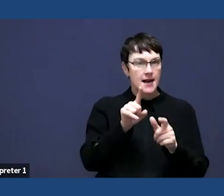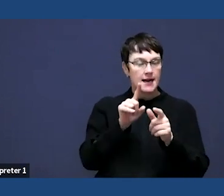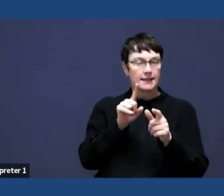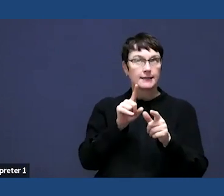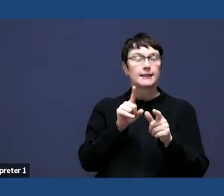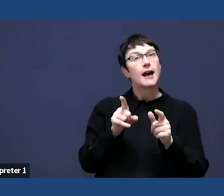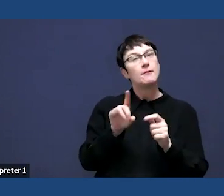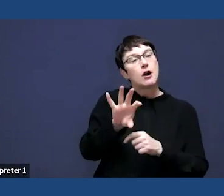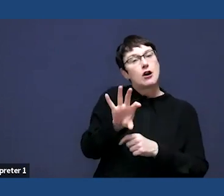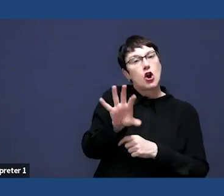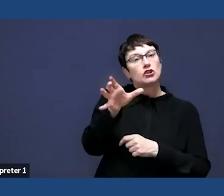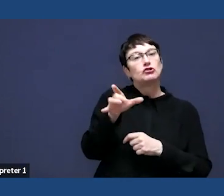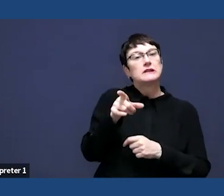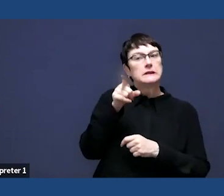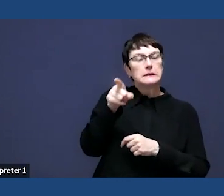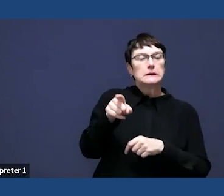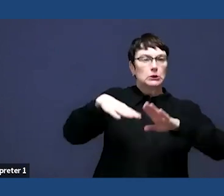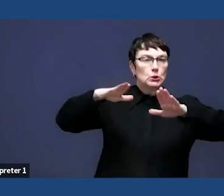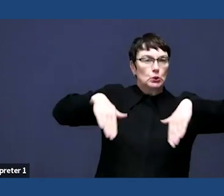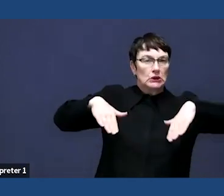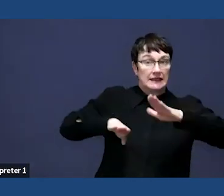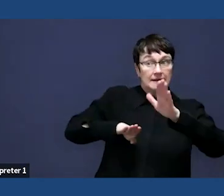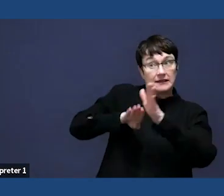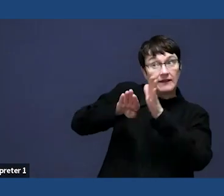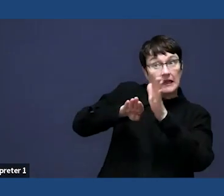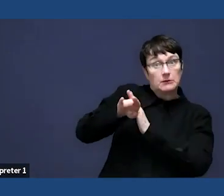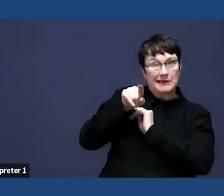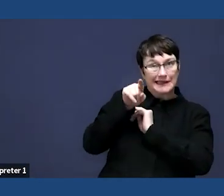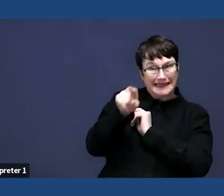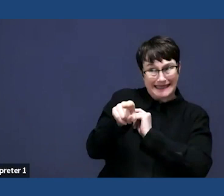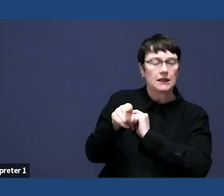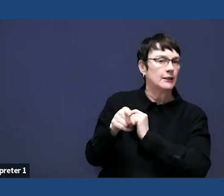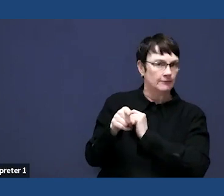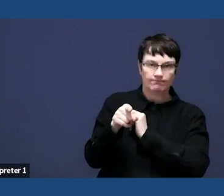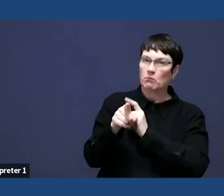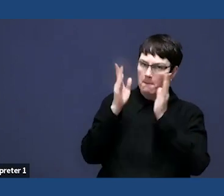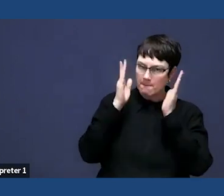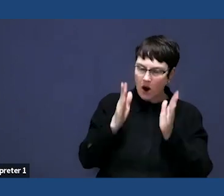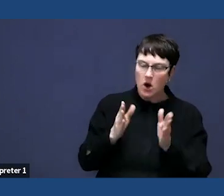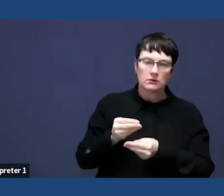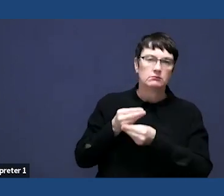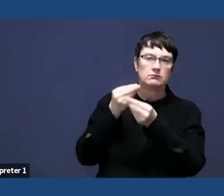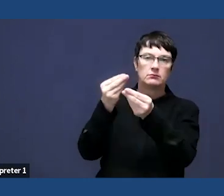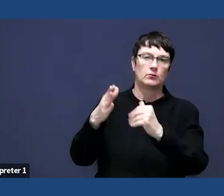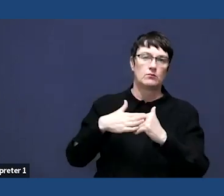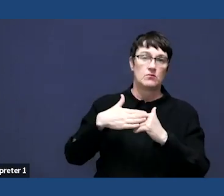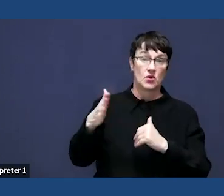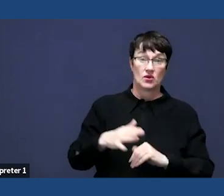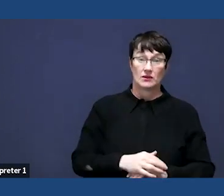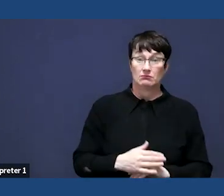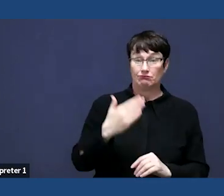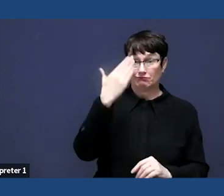Already in 2022, more than twice as many people over the age of 60 live in less developed